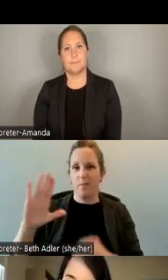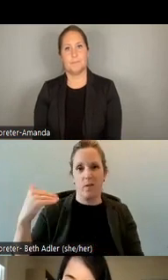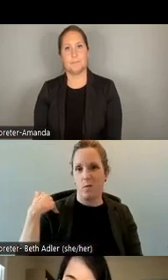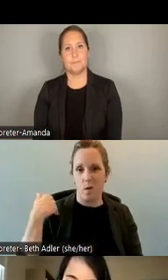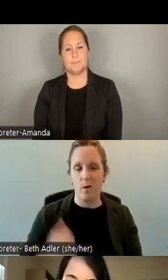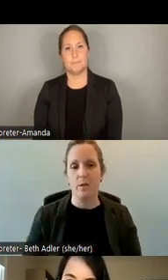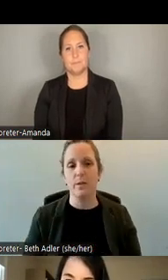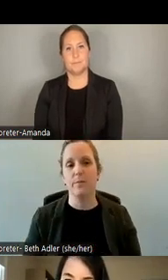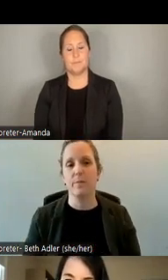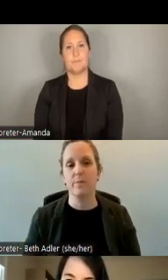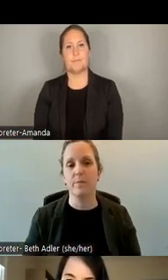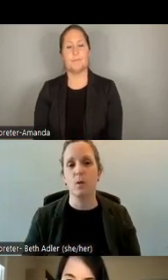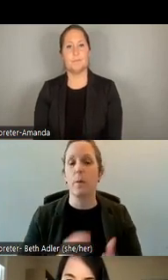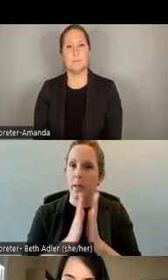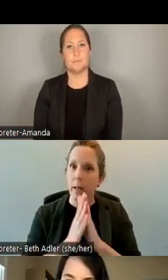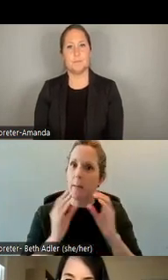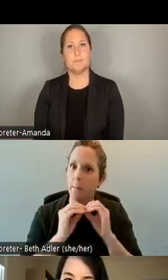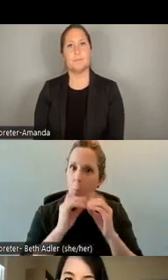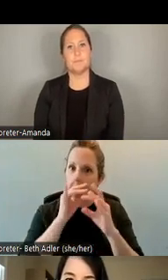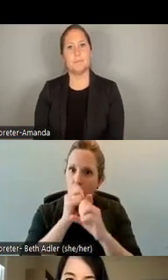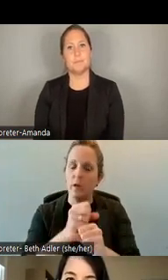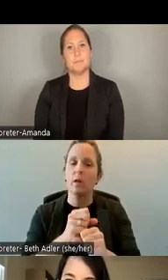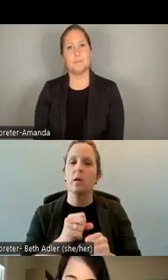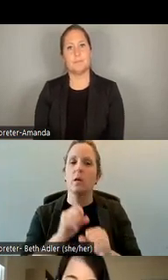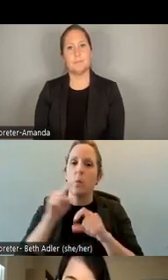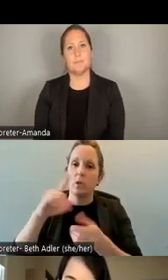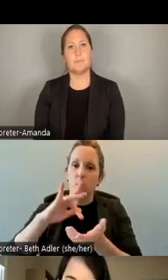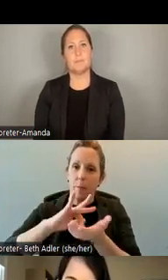getting more and more intrigued and I went into medical school knowing that I wanted to work with